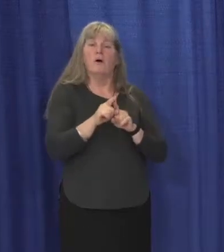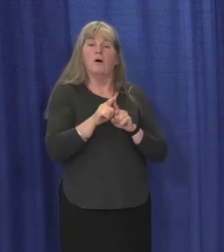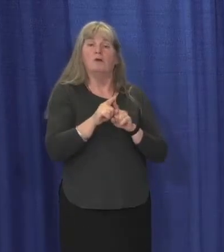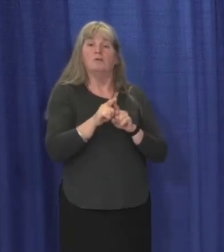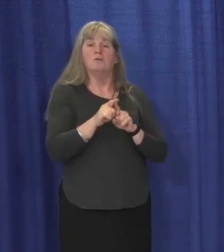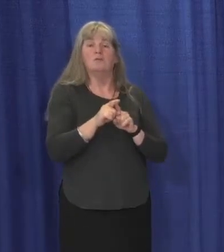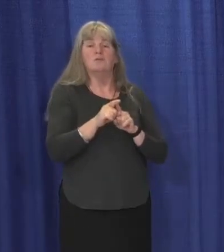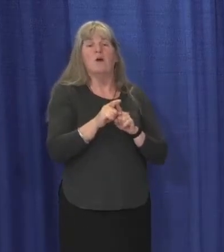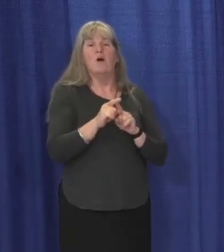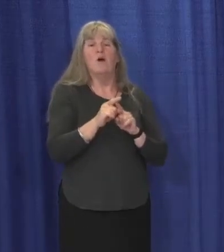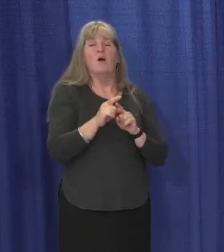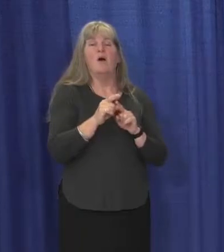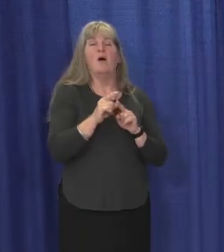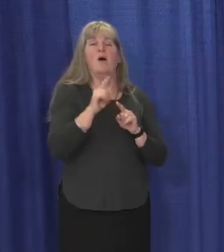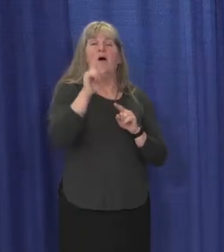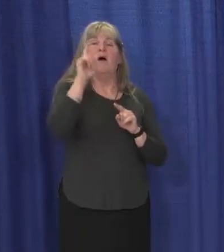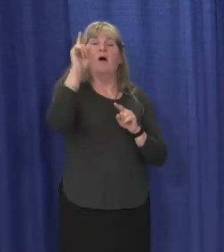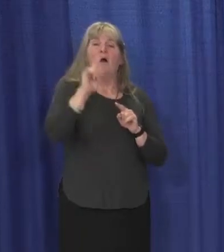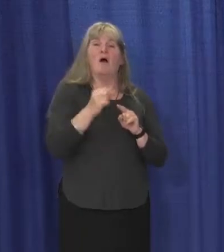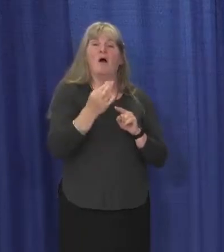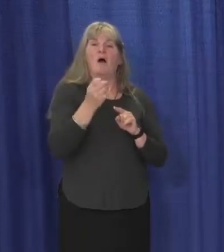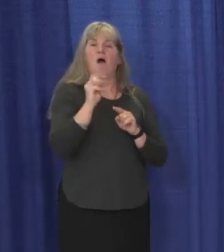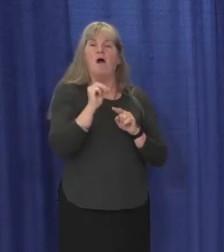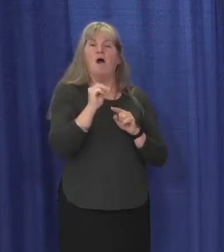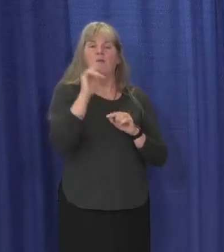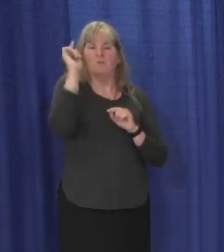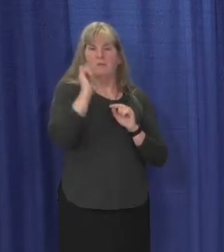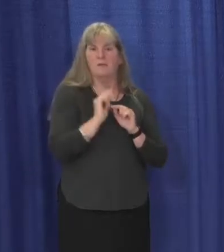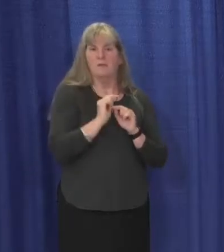And part of it is some of those harm reduction measures such as